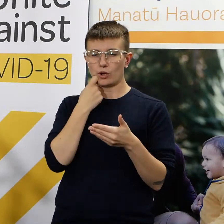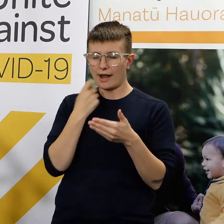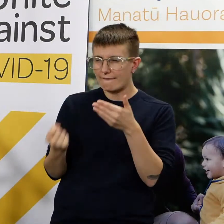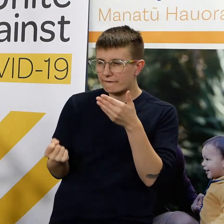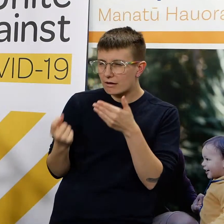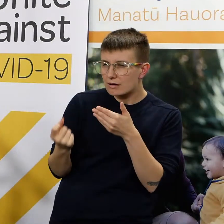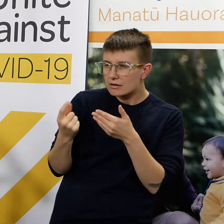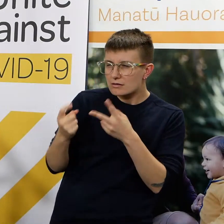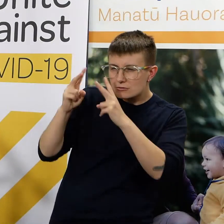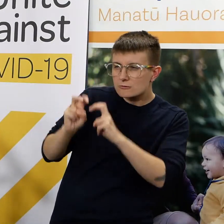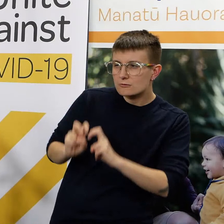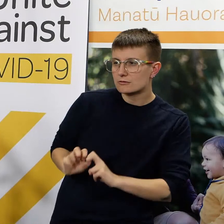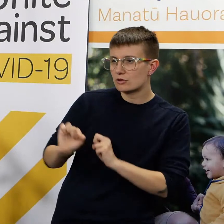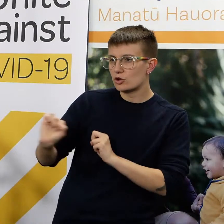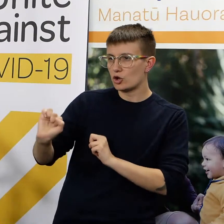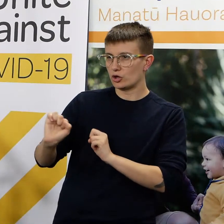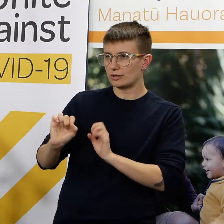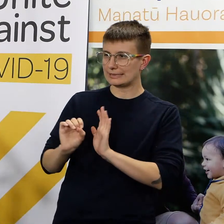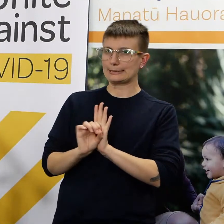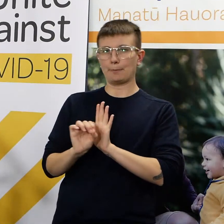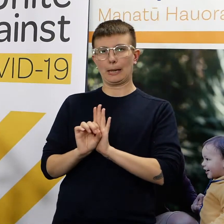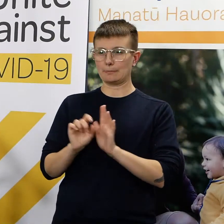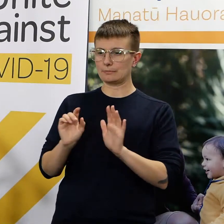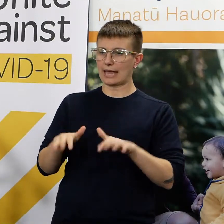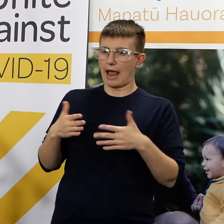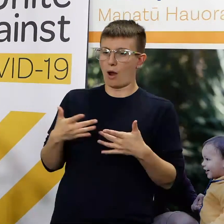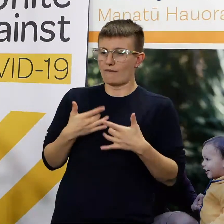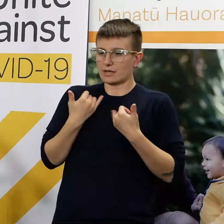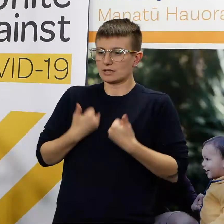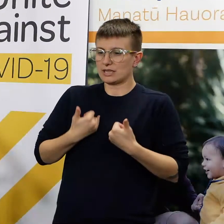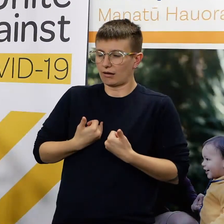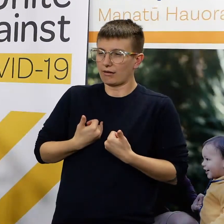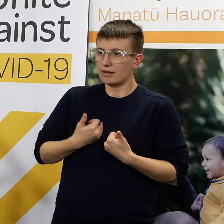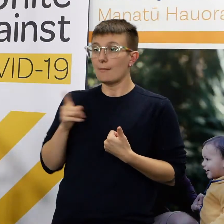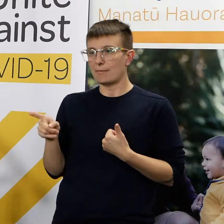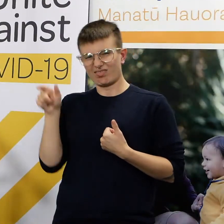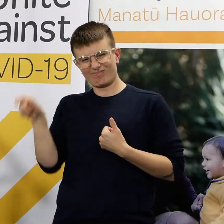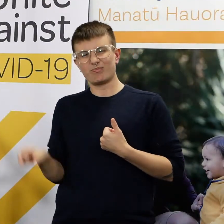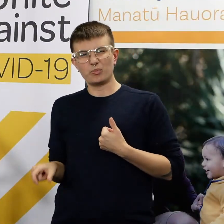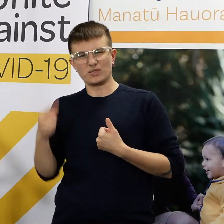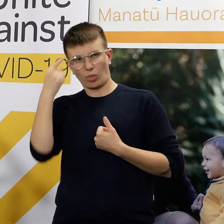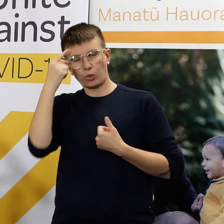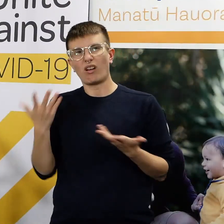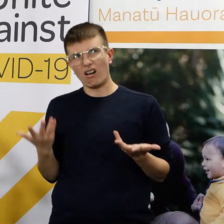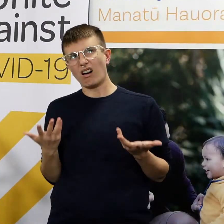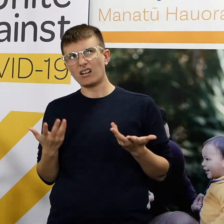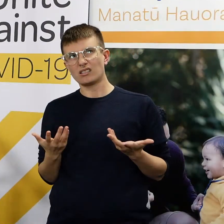attributed this symptoms to a pre-existing condition. Do you think that the pendulum swung too far back the other away.